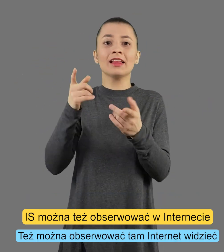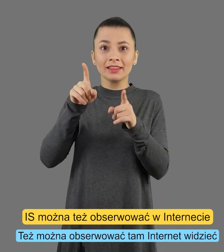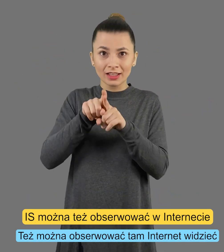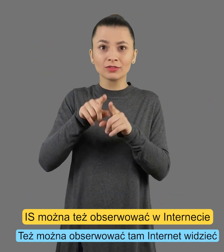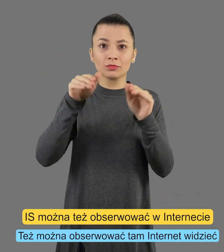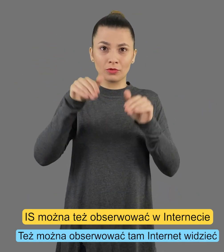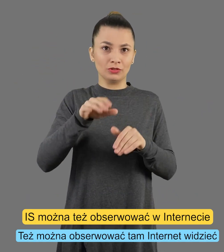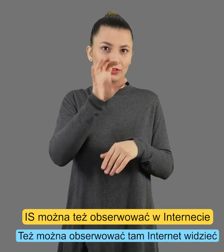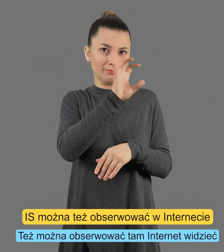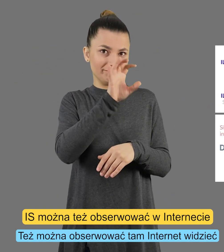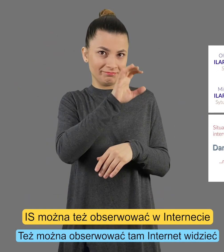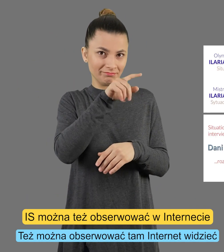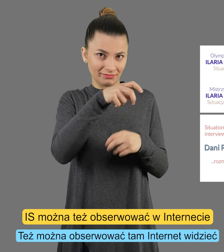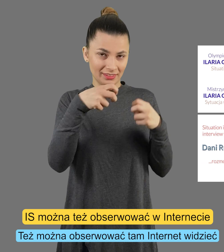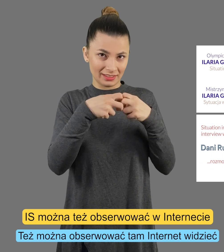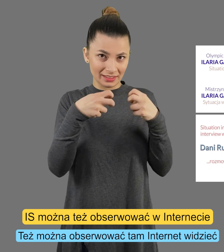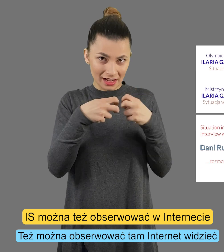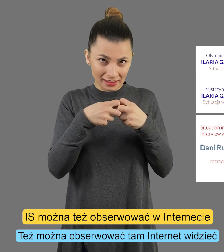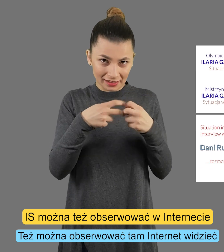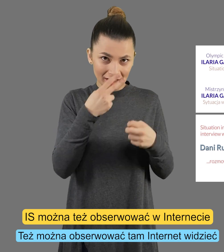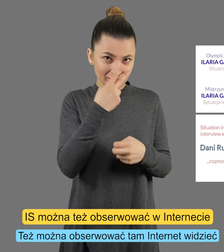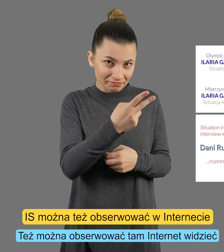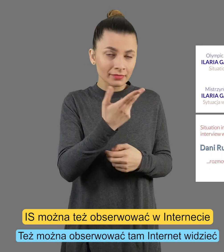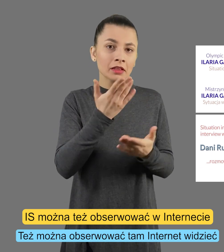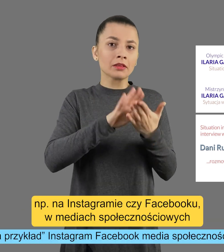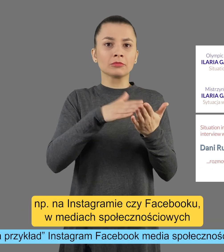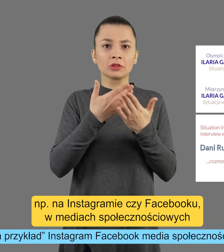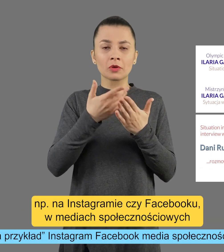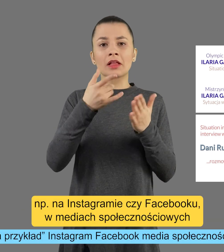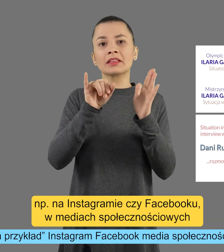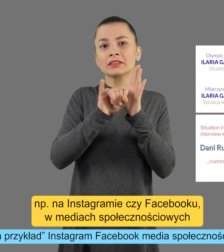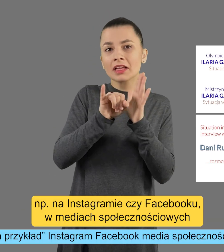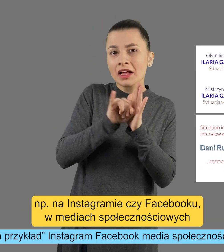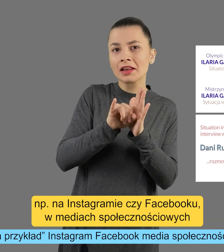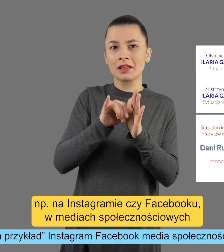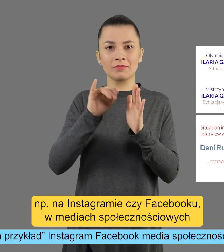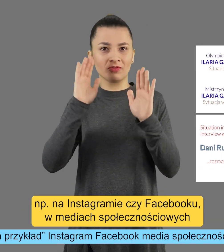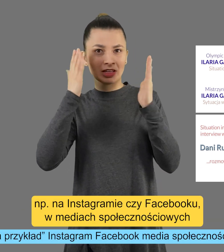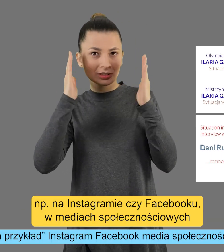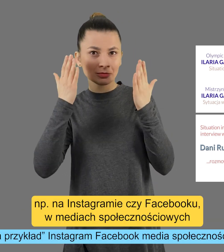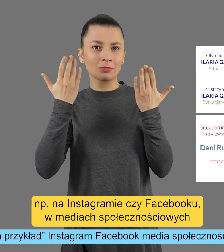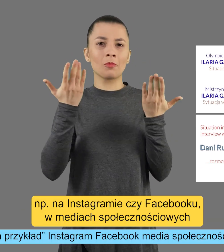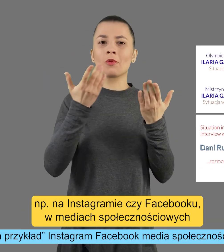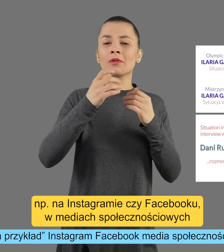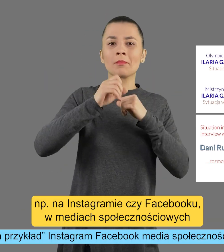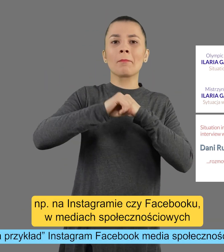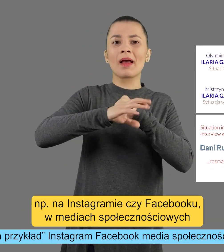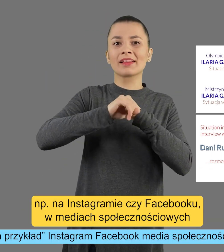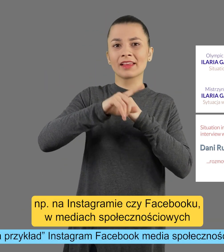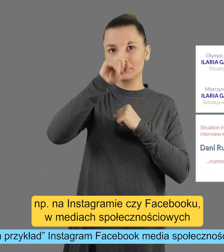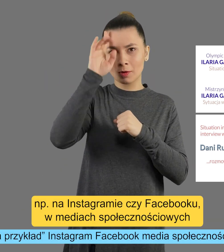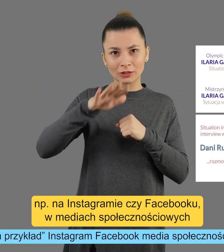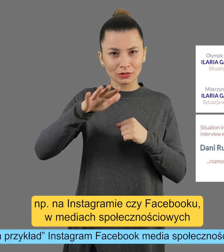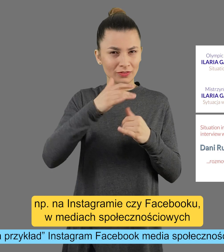IS can also be observed on the Internet, e.g. on Instagram or Facebook, in social media,